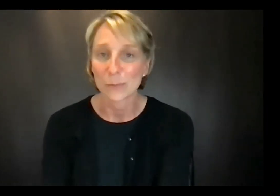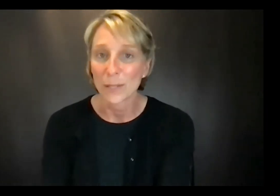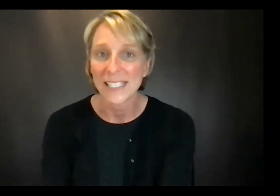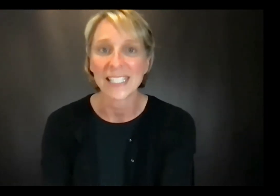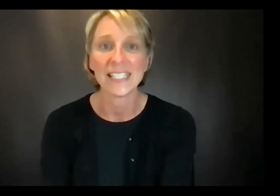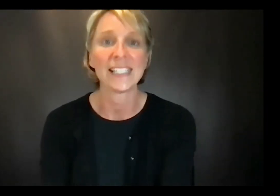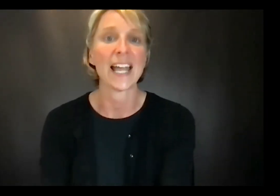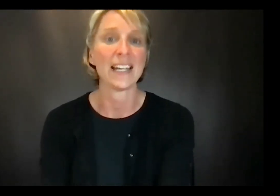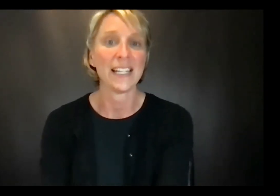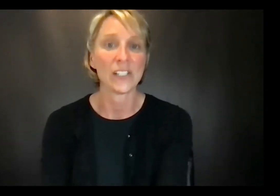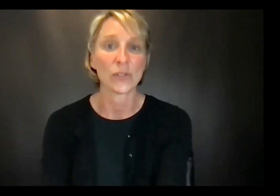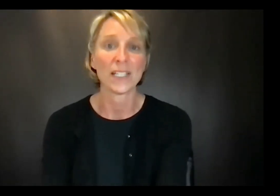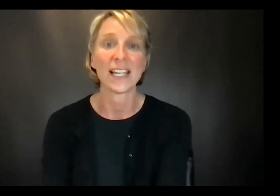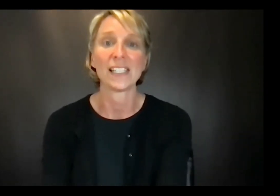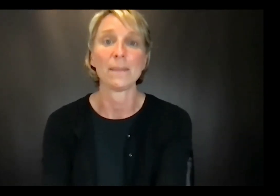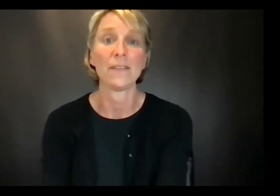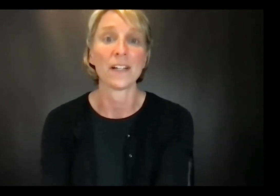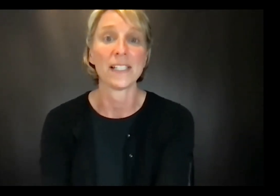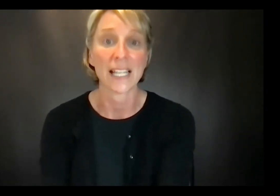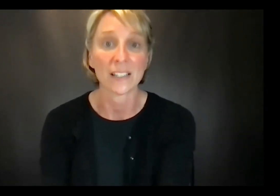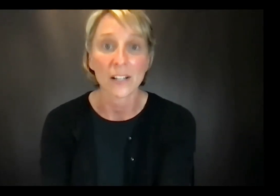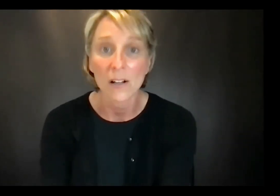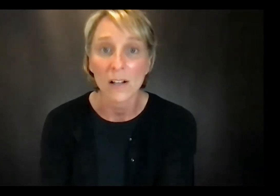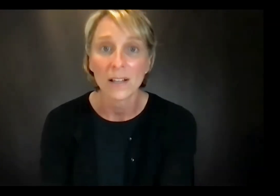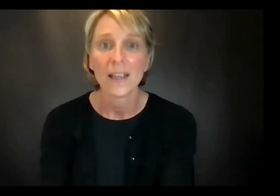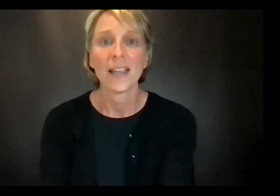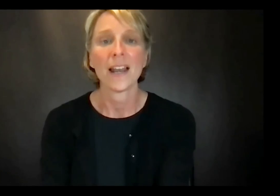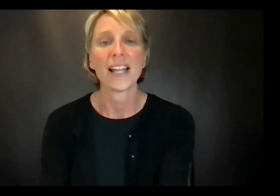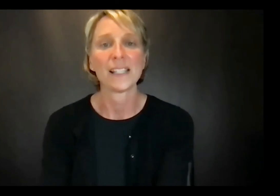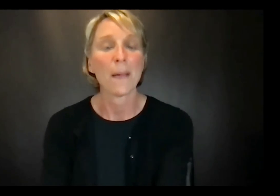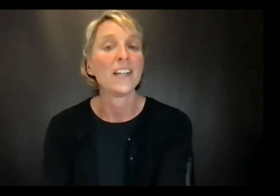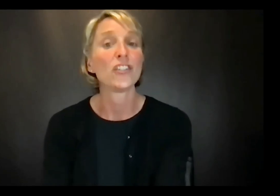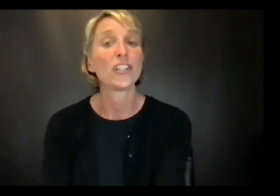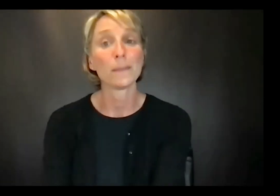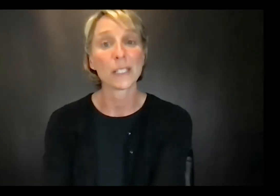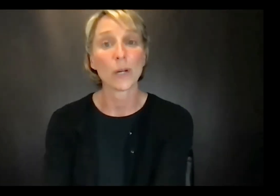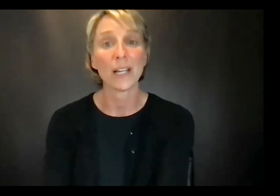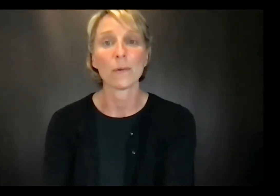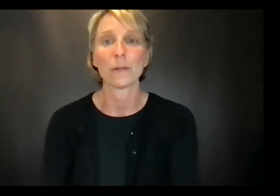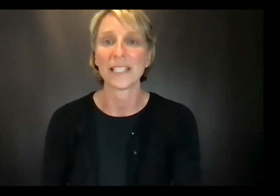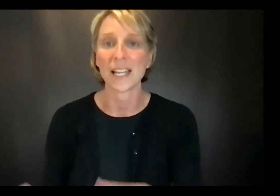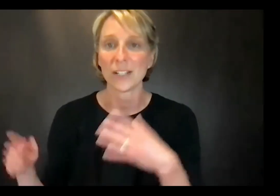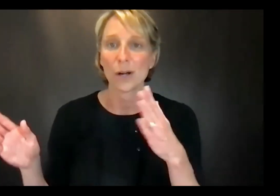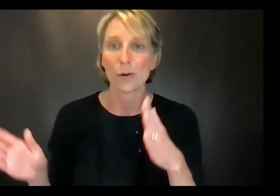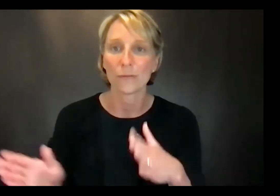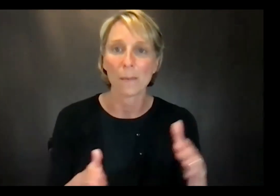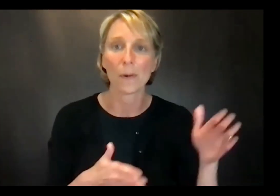reasons and history tends to be very cyclical. It has the pendulum swing where we tend to go from